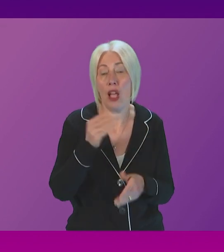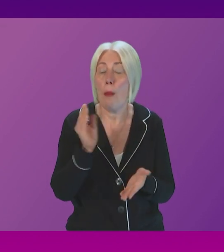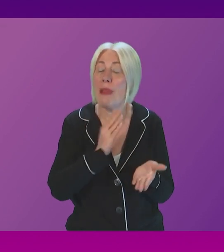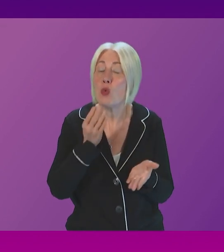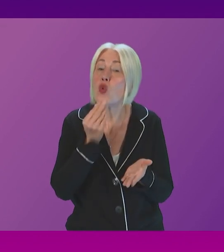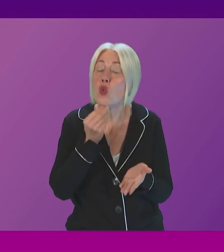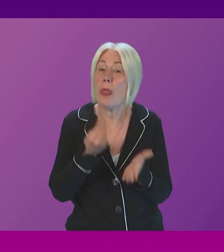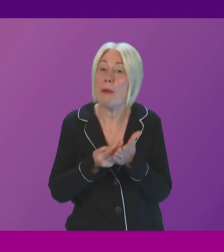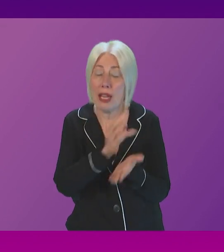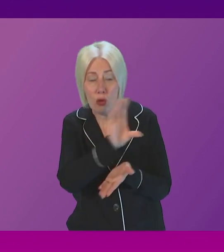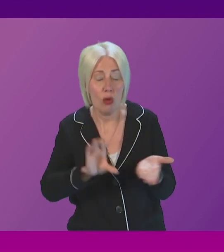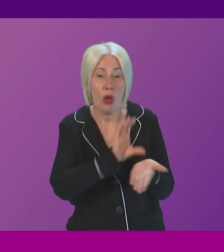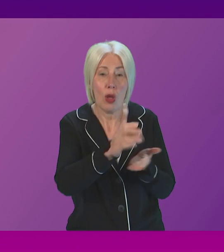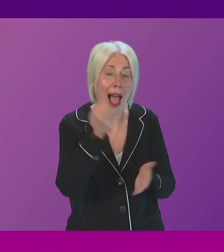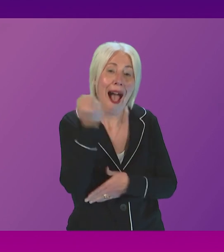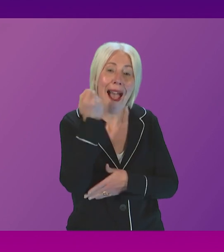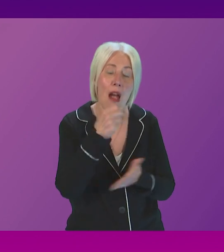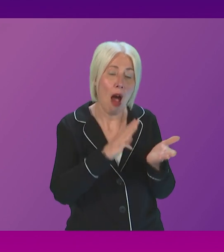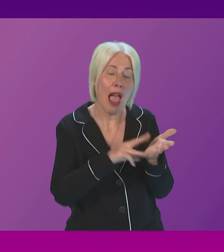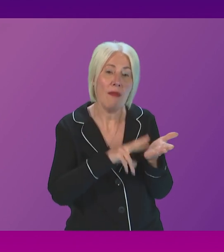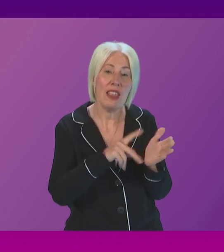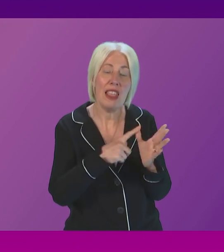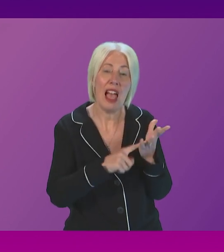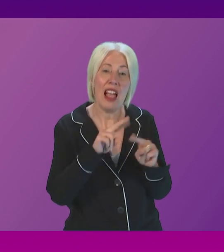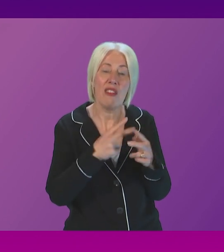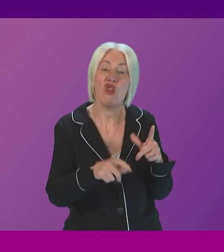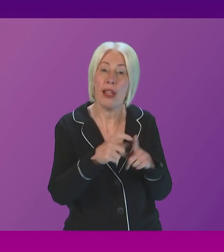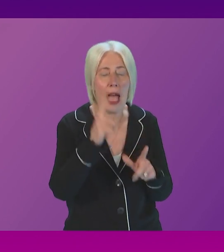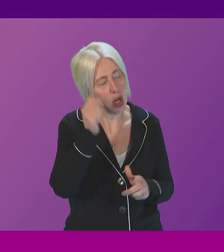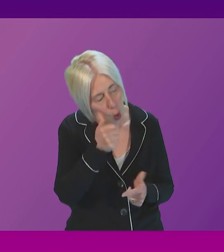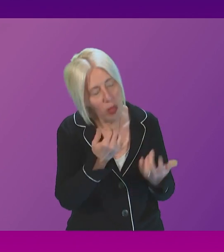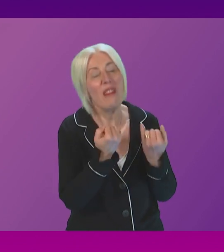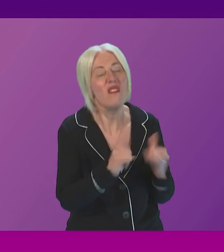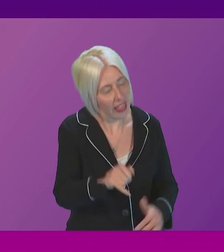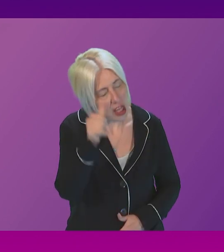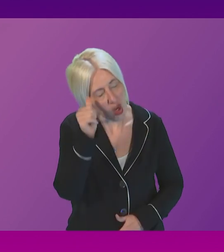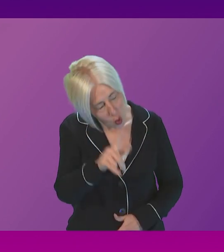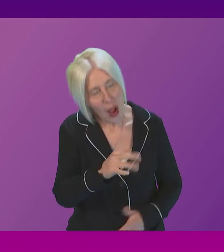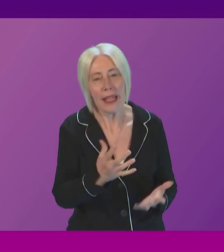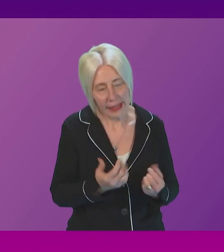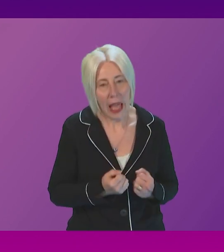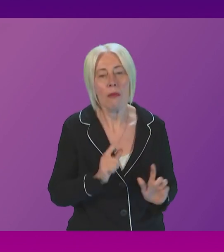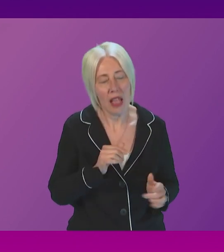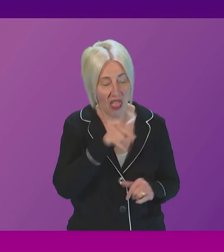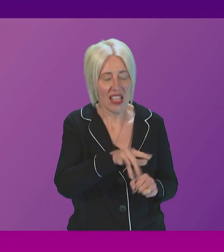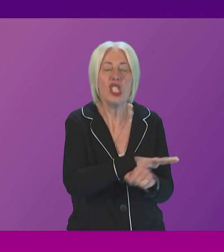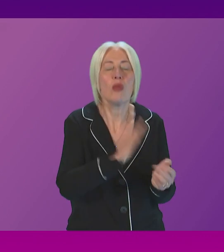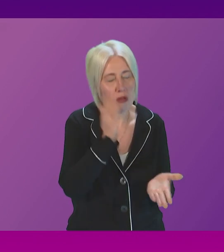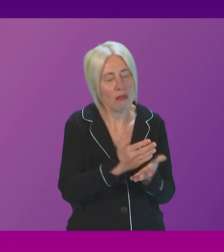which is adding to the resilience of the network. Where there are failings—clearly, there has been a failing in this case—we know that it is